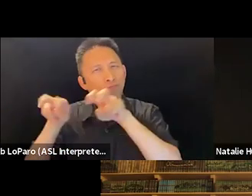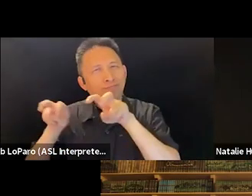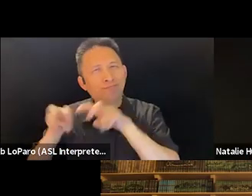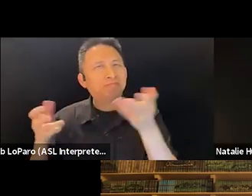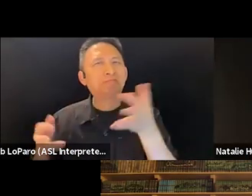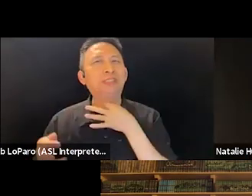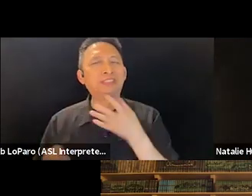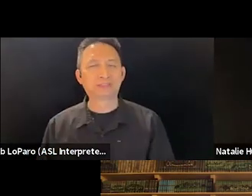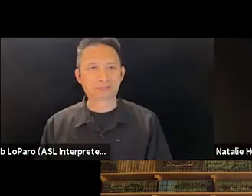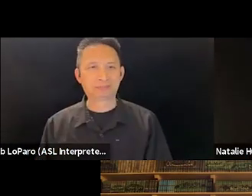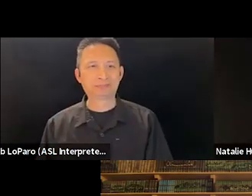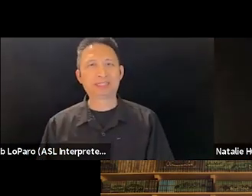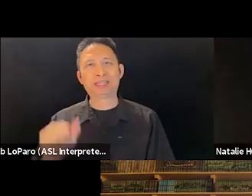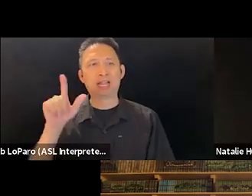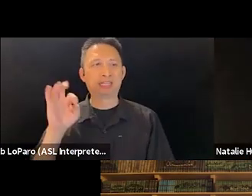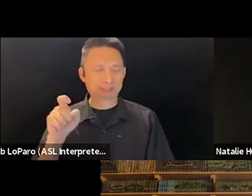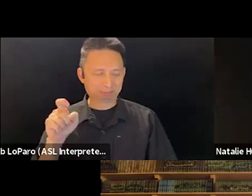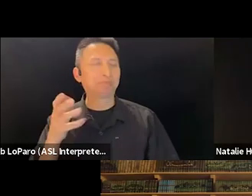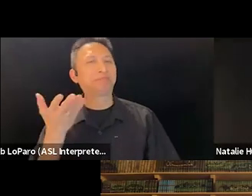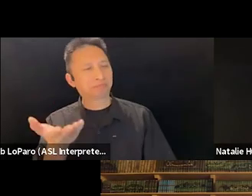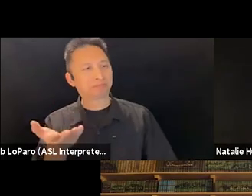You know, no, it's exactly the opposite.